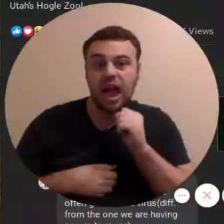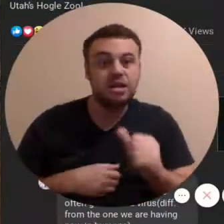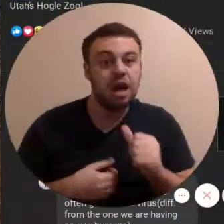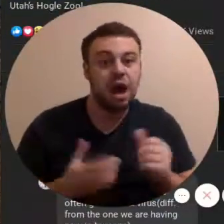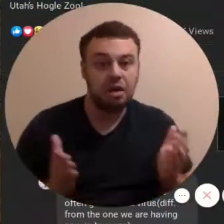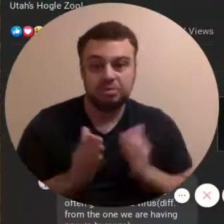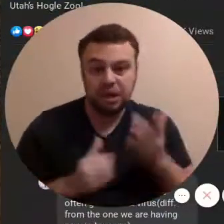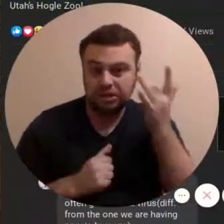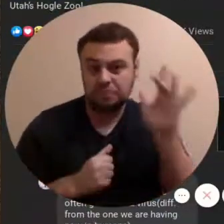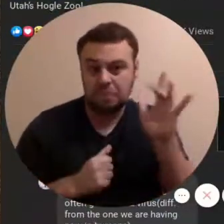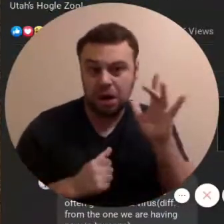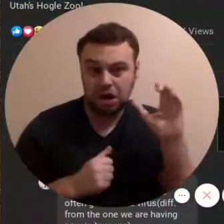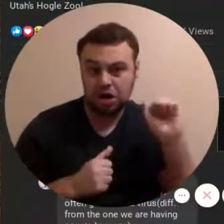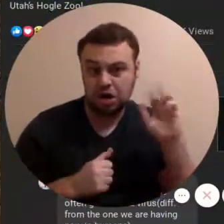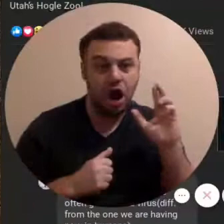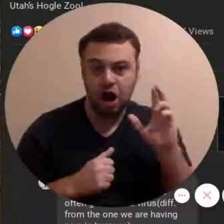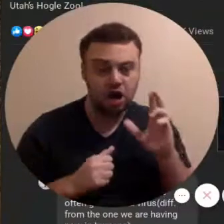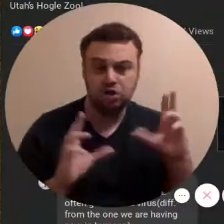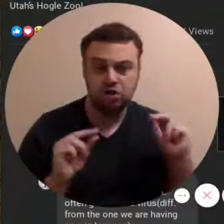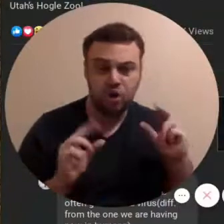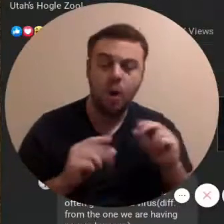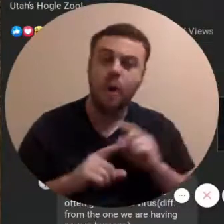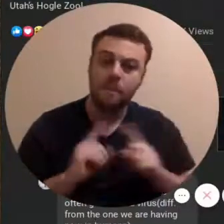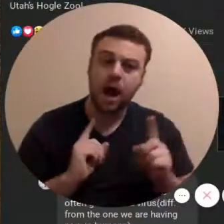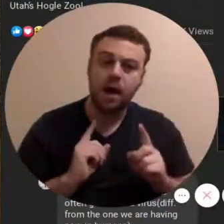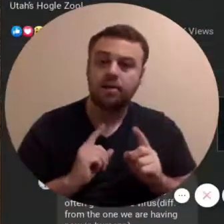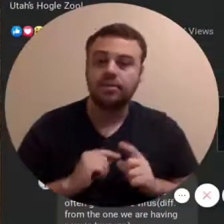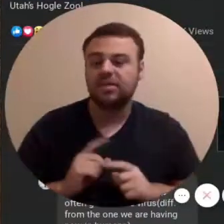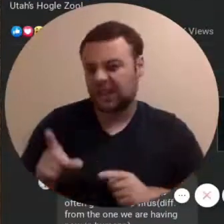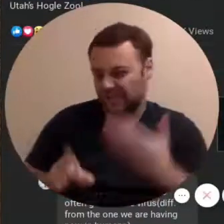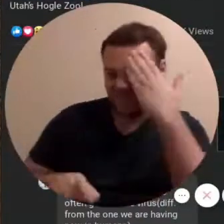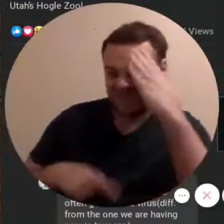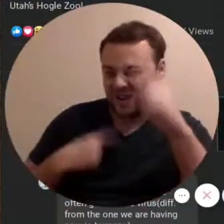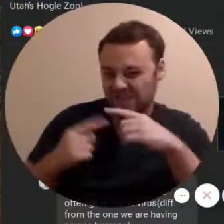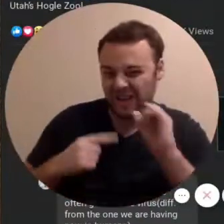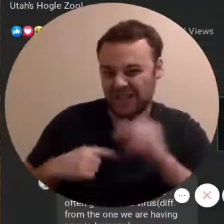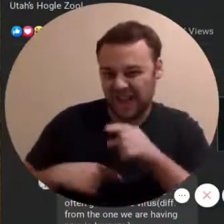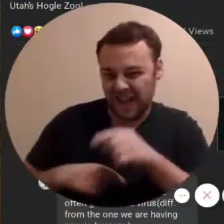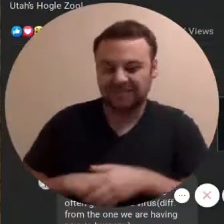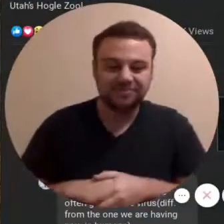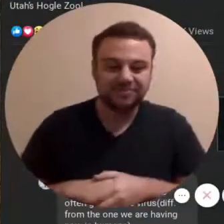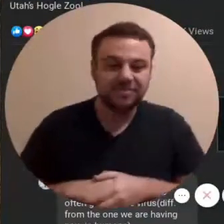Brad: Which you know something about, Steph. Stephanie: Not those baby cars. Yeah, no. A regular